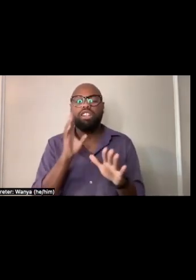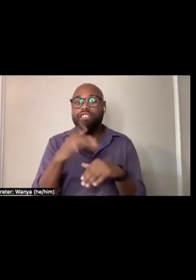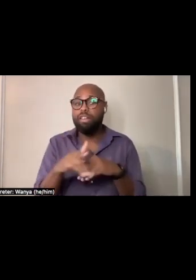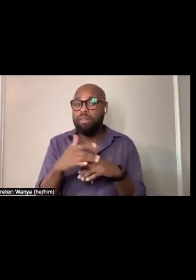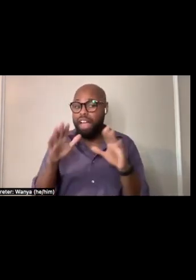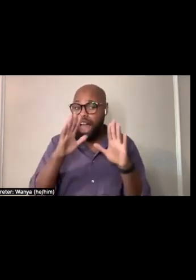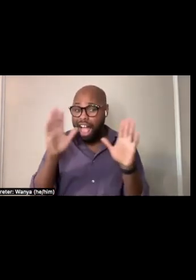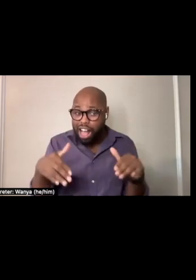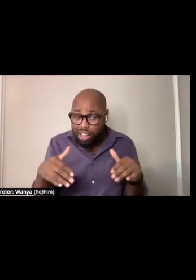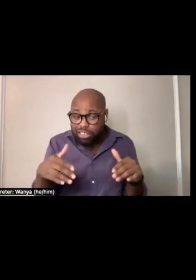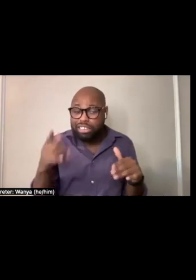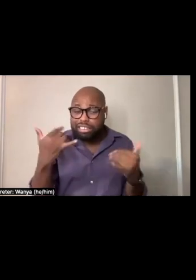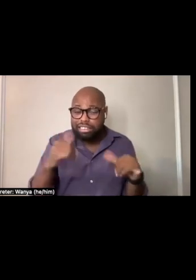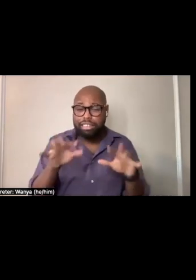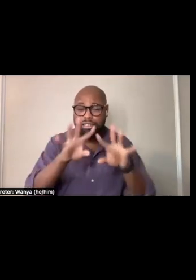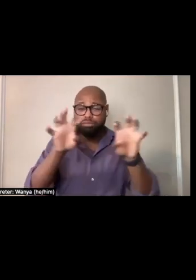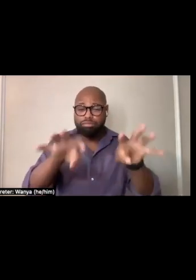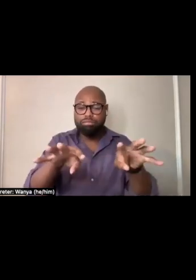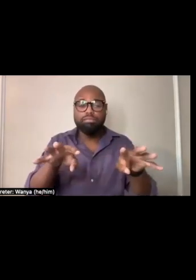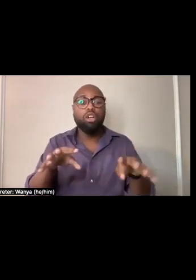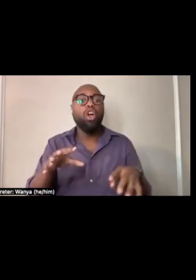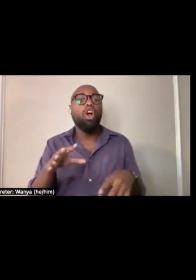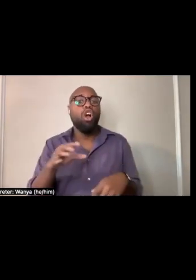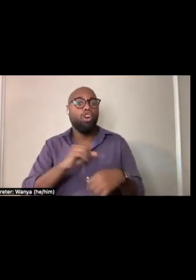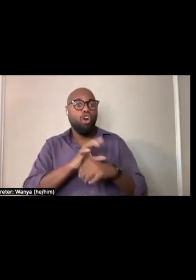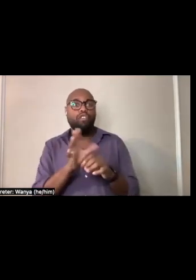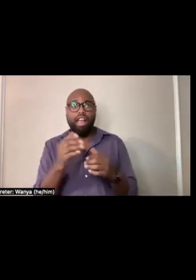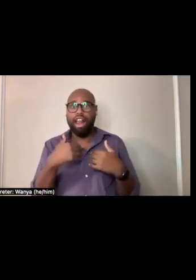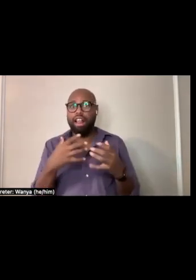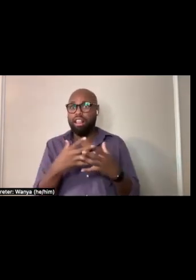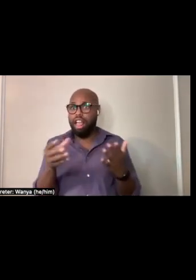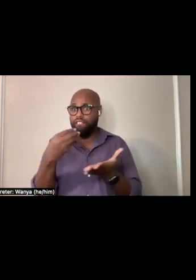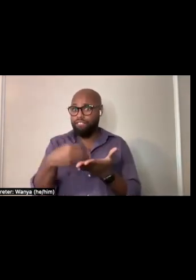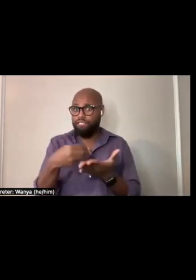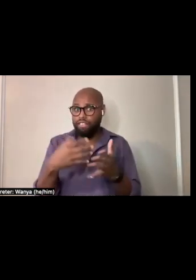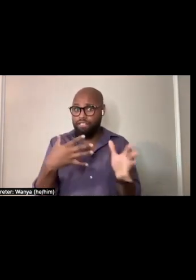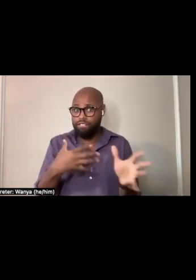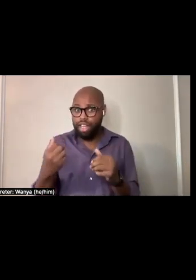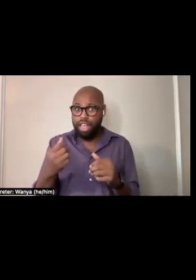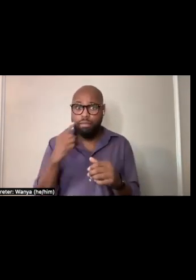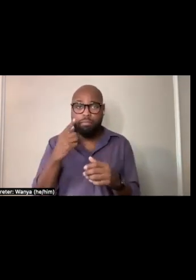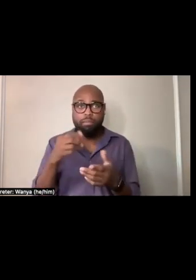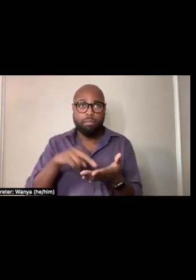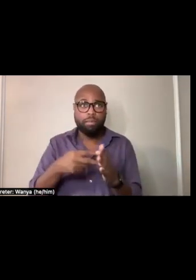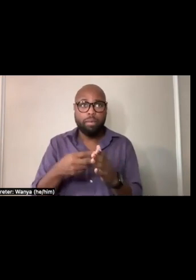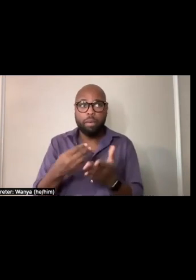Covid unleashed a lot of funding very quickly which made purchase of the vacant hotels, relatively easy.